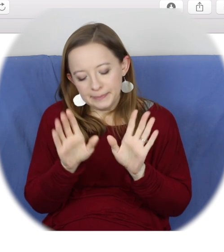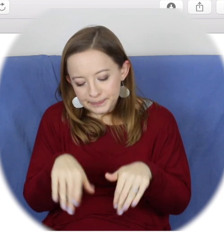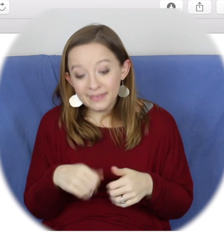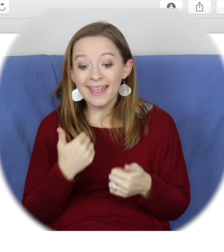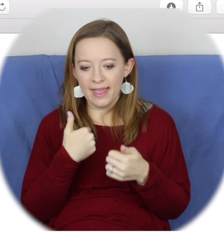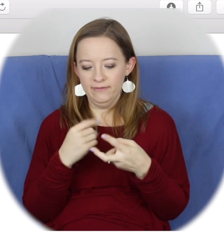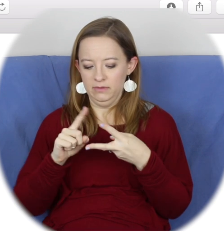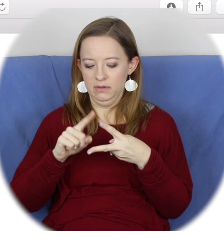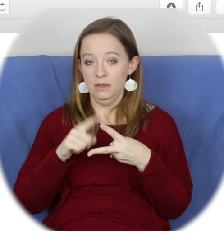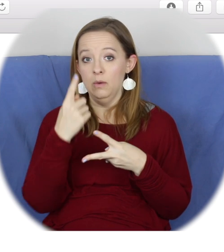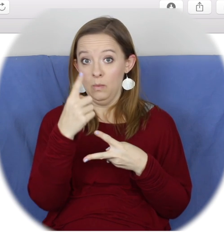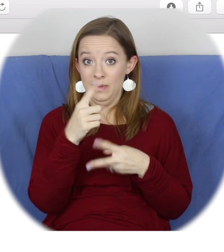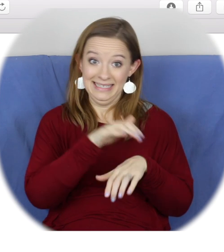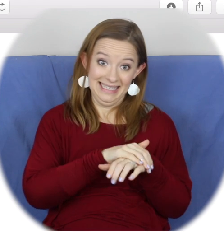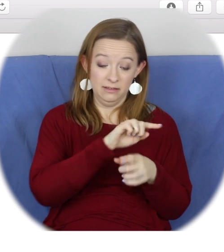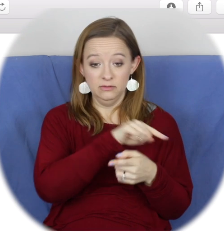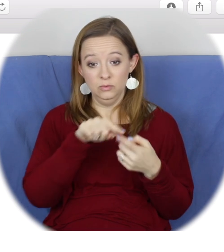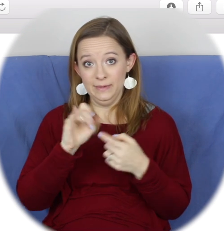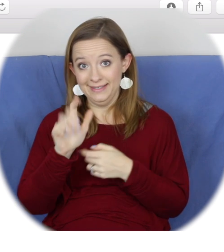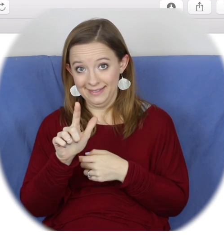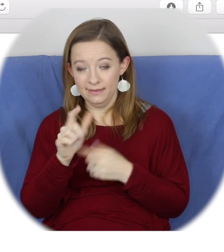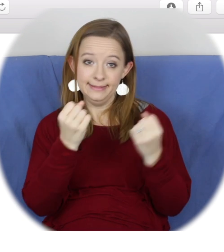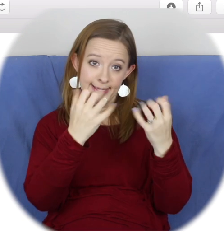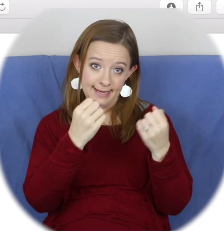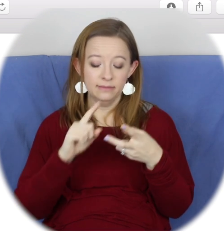But I have one English to ASL, so showing my signing skills